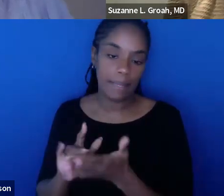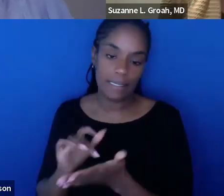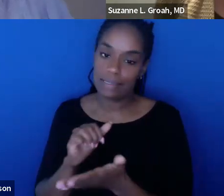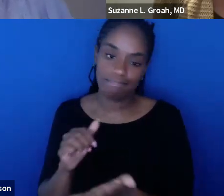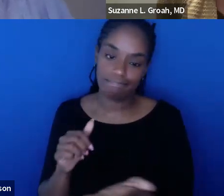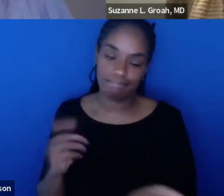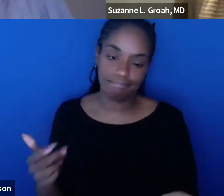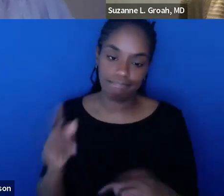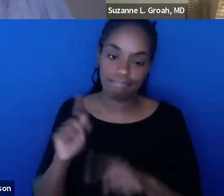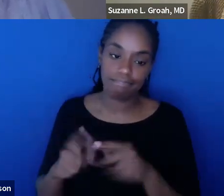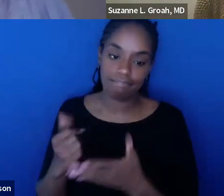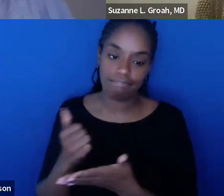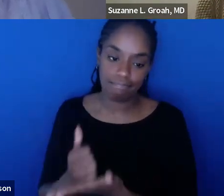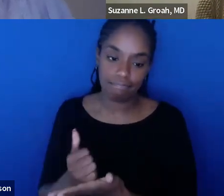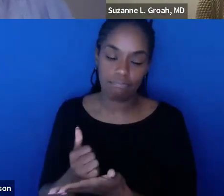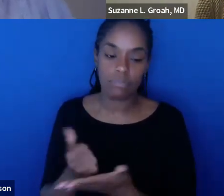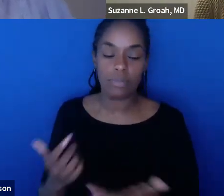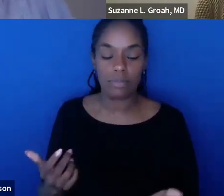just for the medicine to do the trick. So usually with catheters.